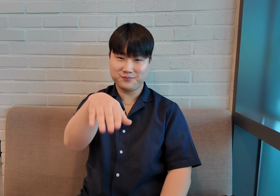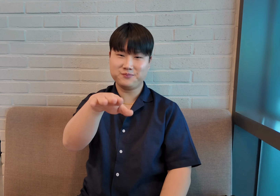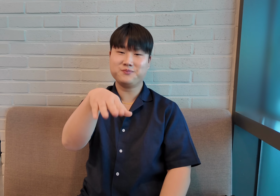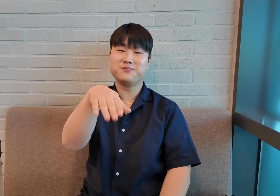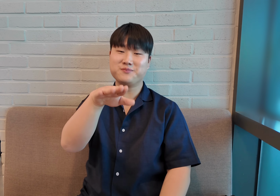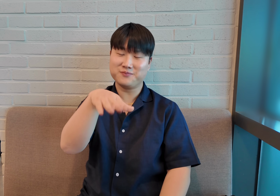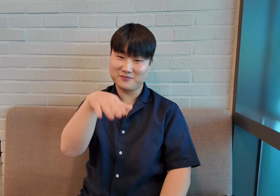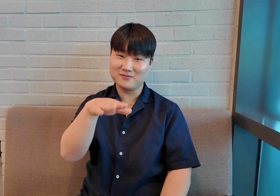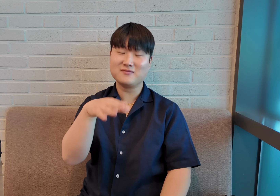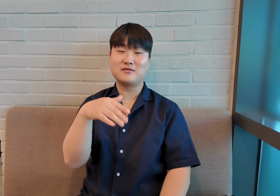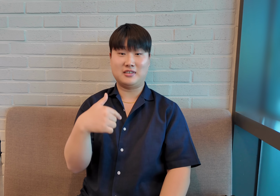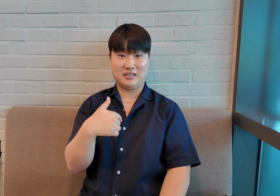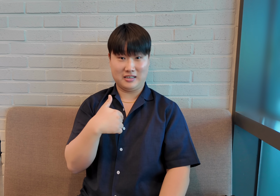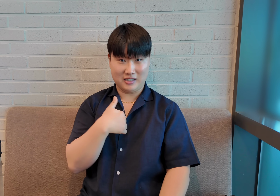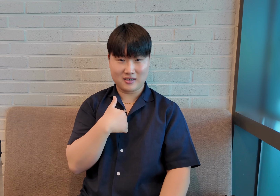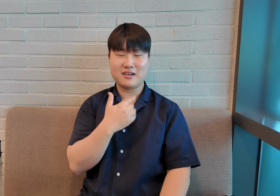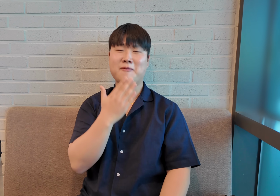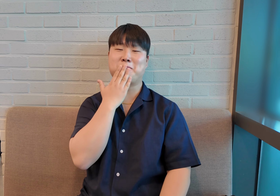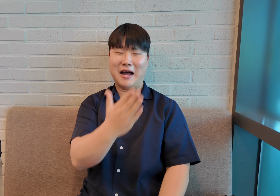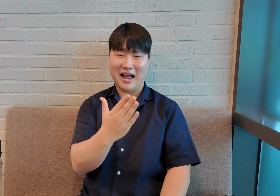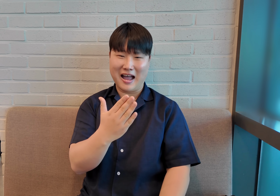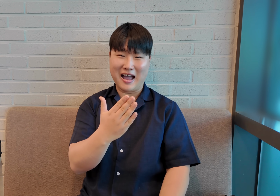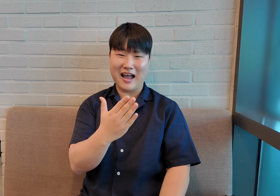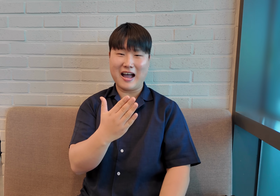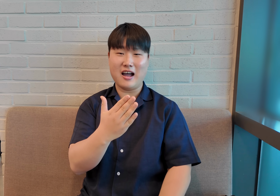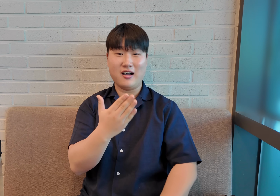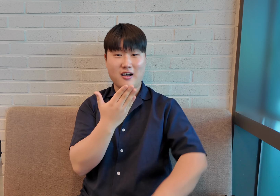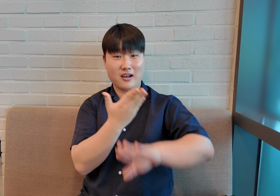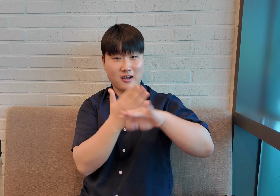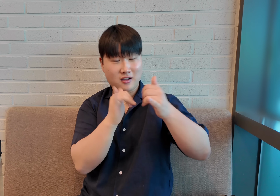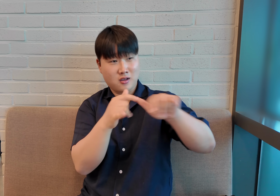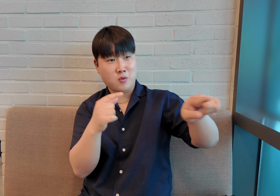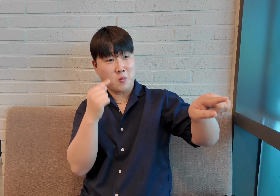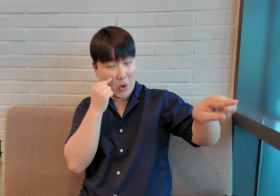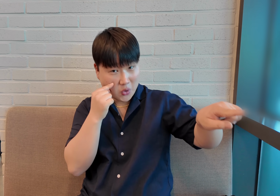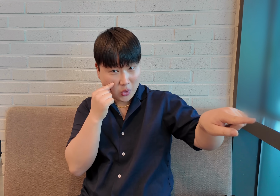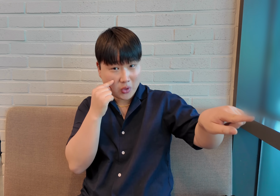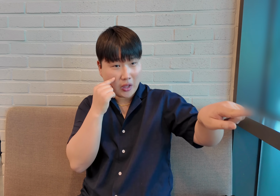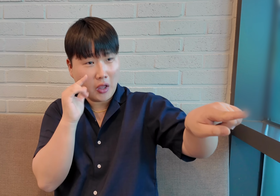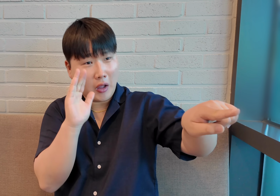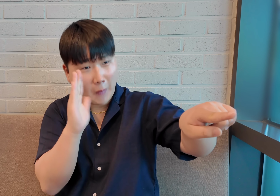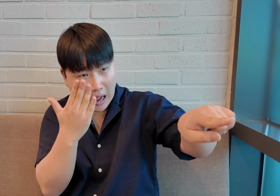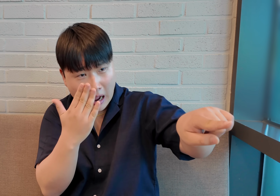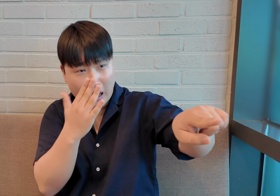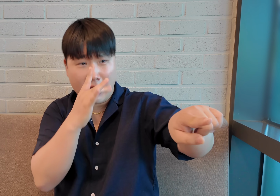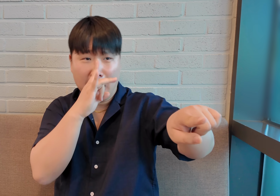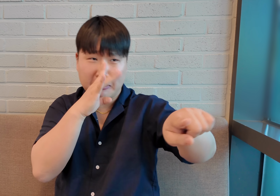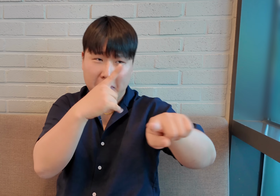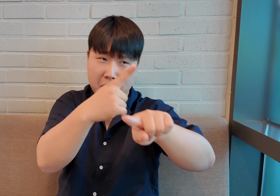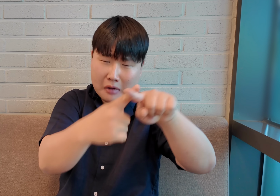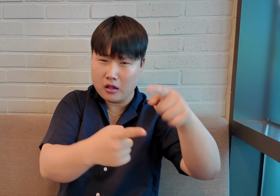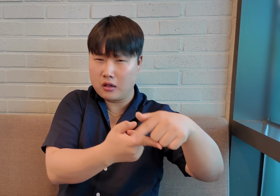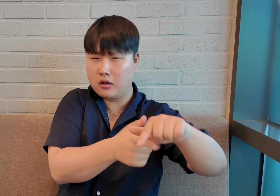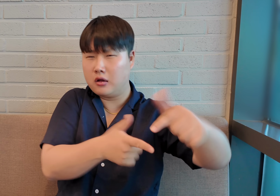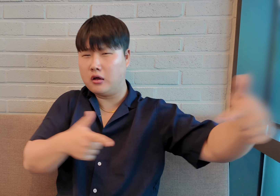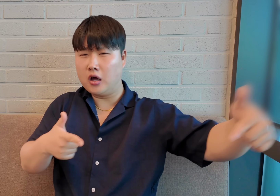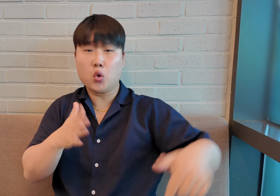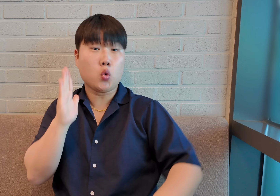Oh, haha, I can do it. There are people who are good at understanding, people who are not, and there are about half of people who can.